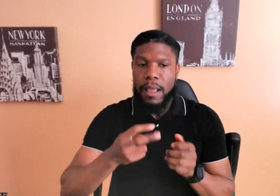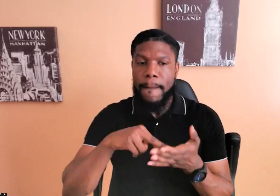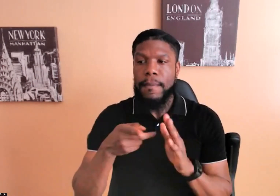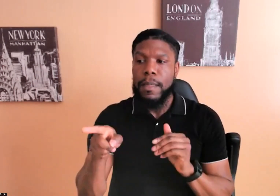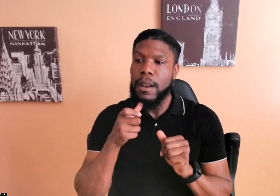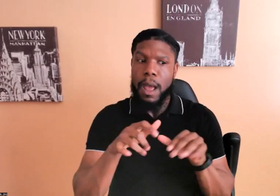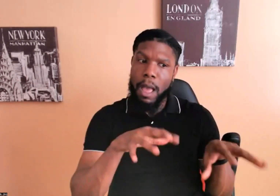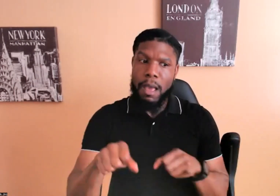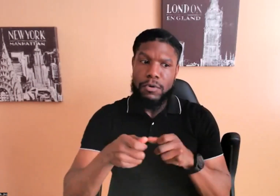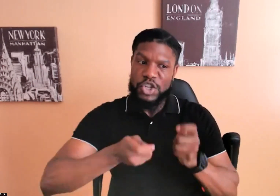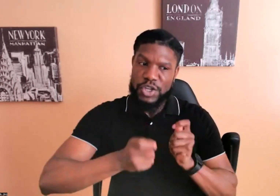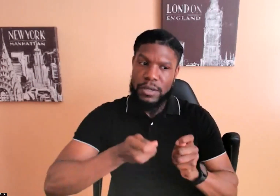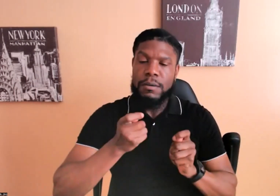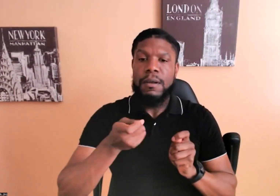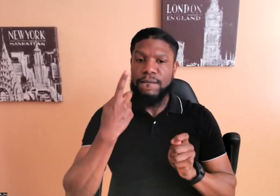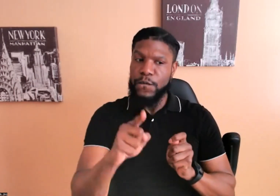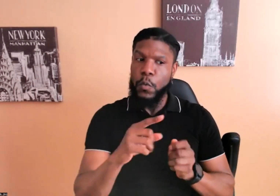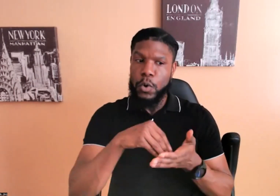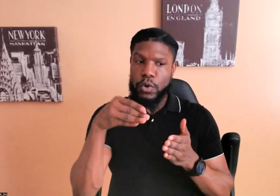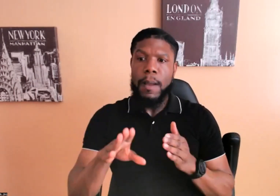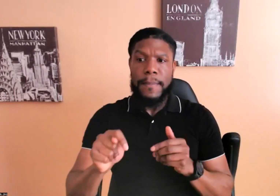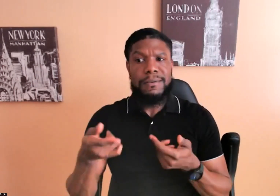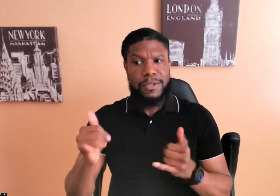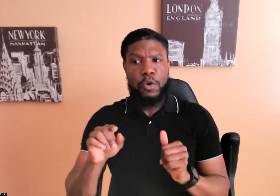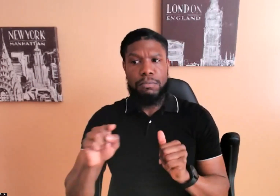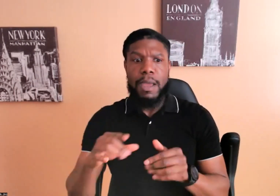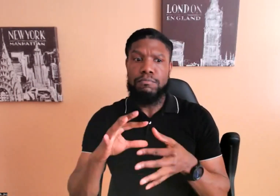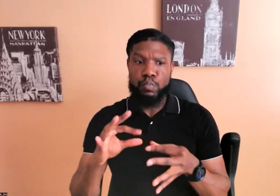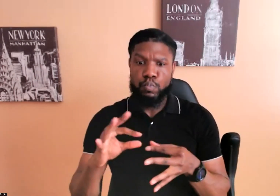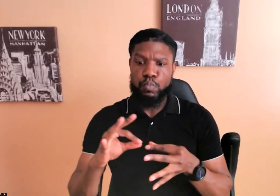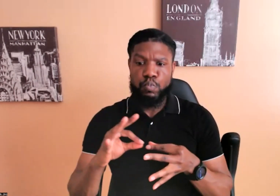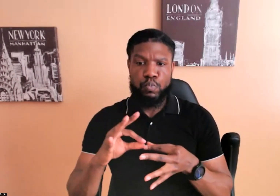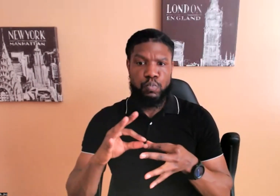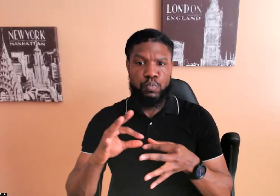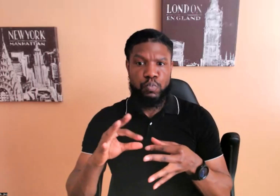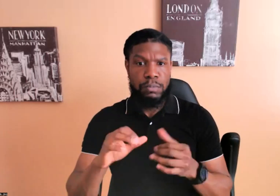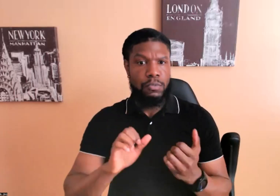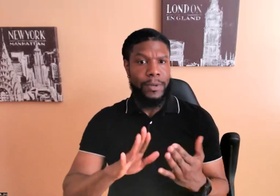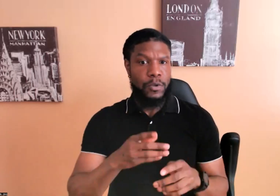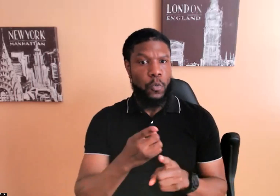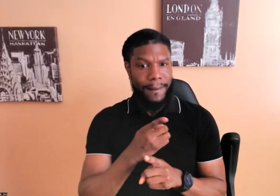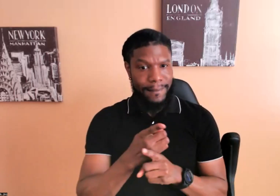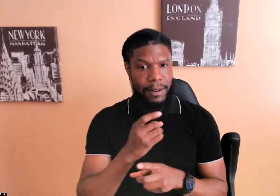But they still made a decent amount of comments that addressed correctness or style. Those were